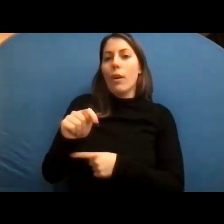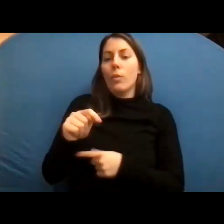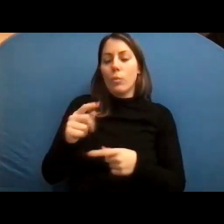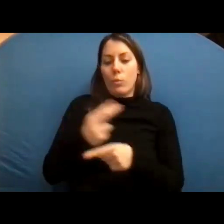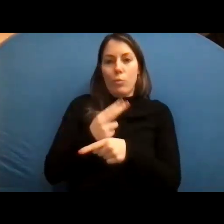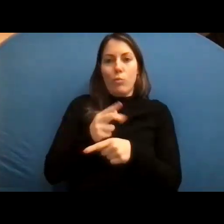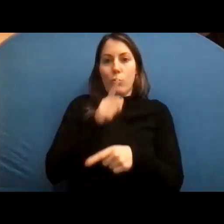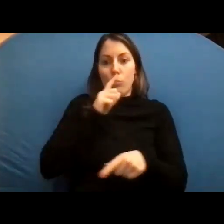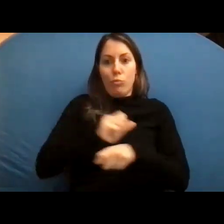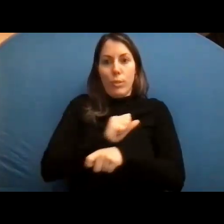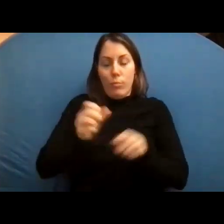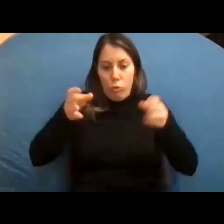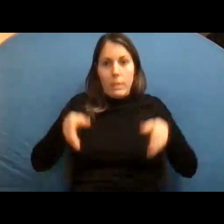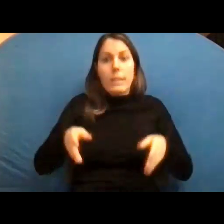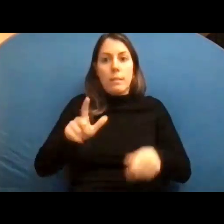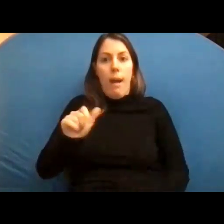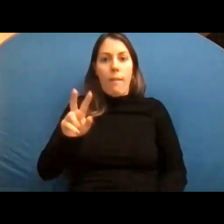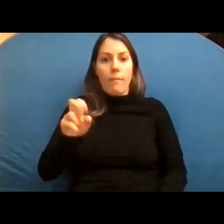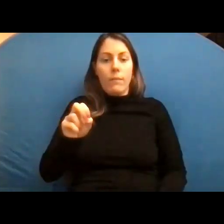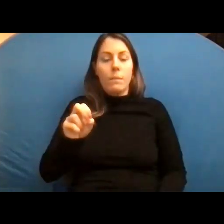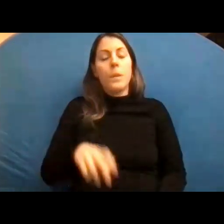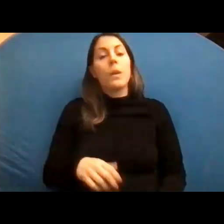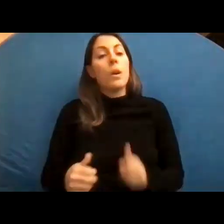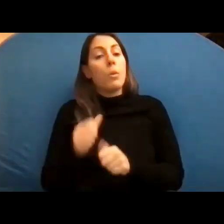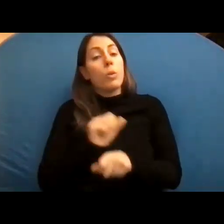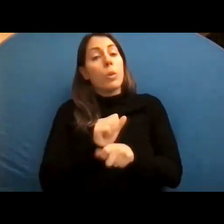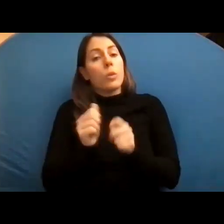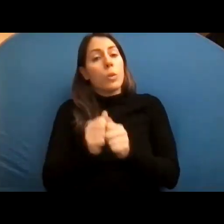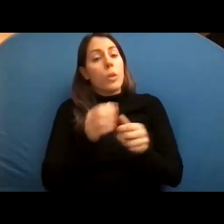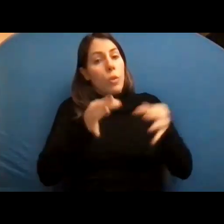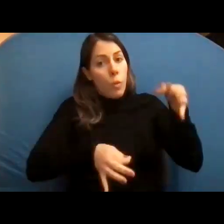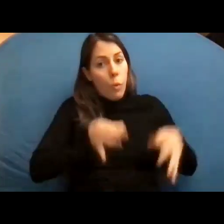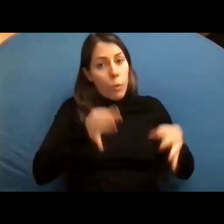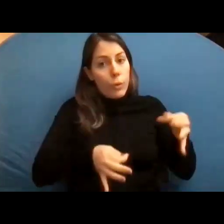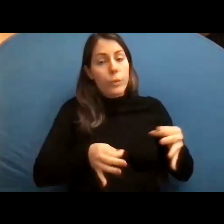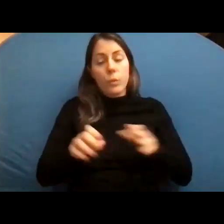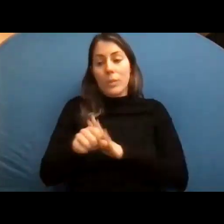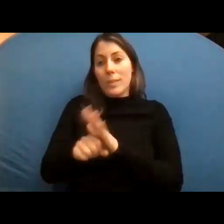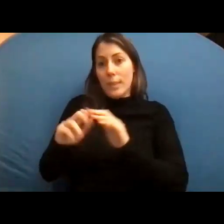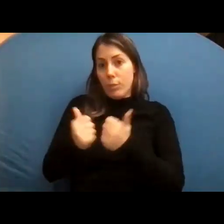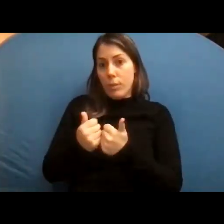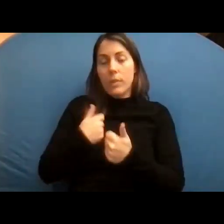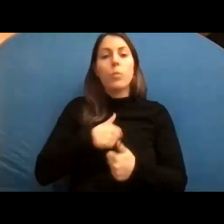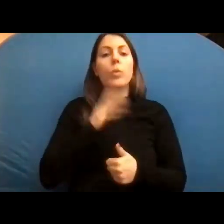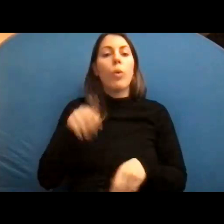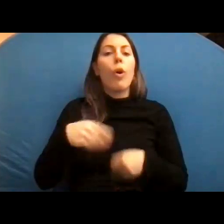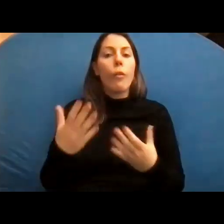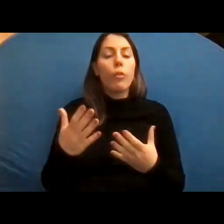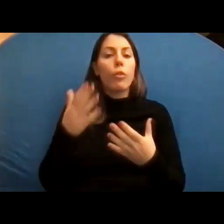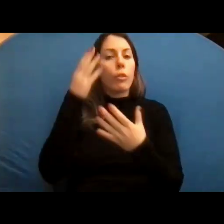services that are done by a live captioner. And so most of our coordination focuses on state agencies and the court systems,